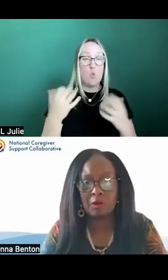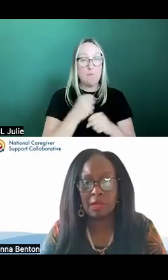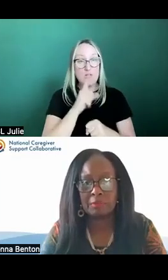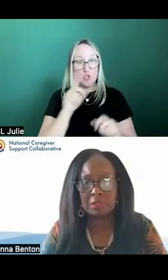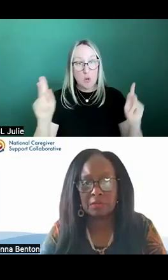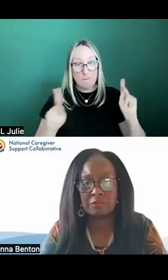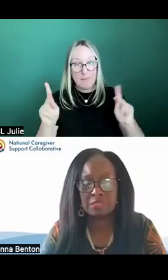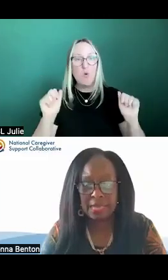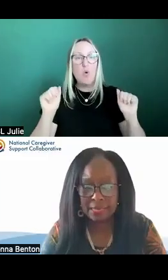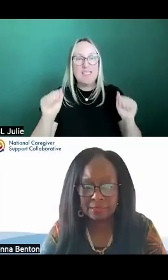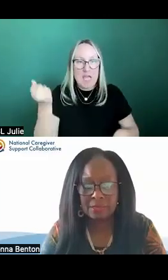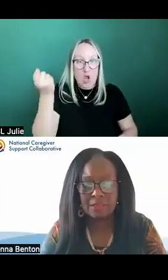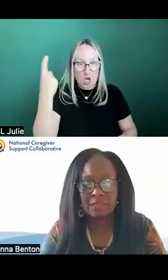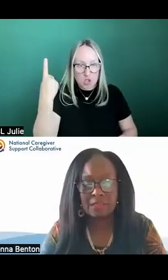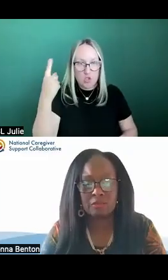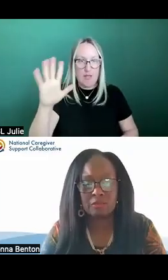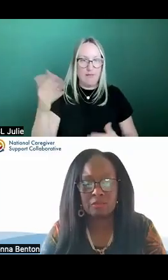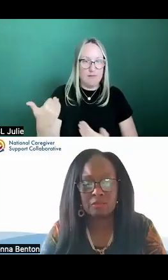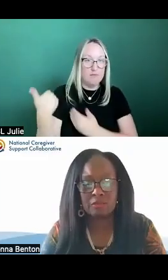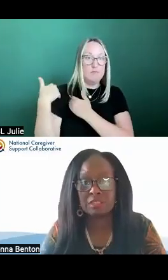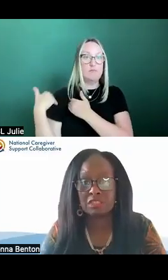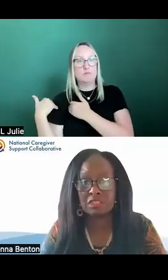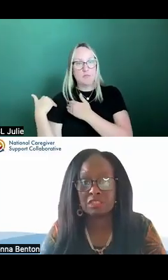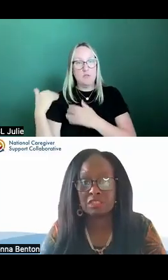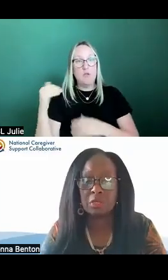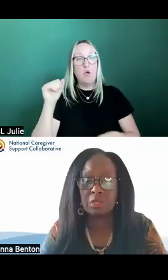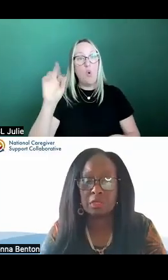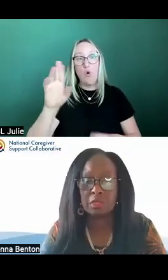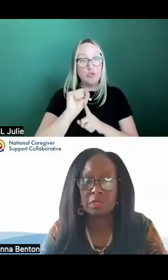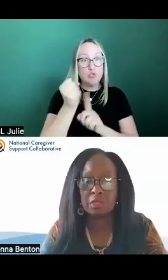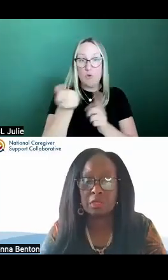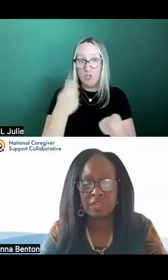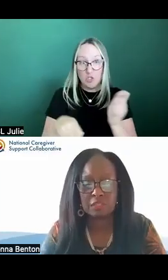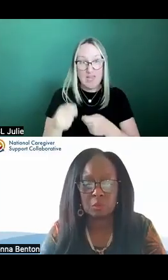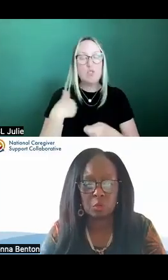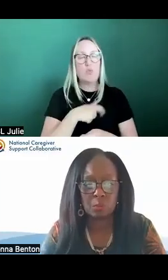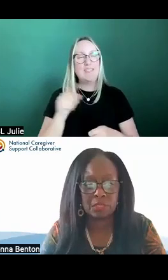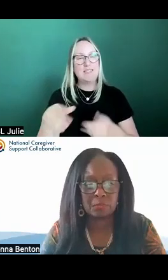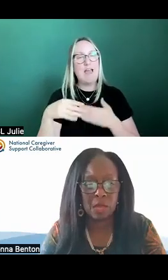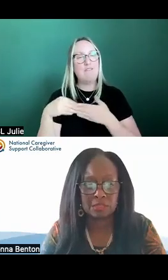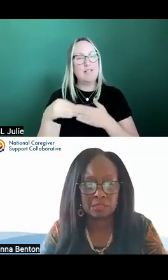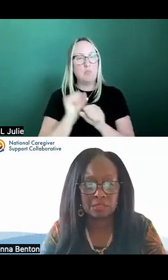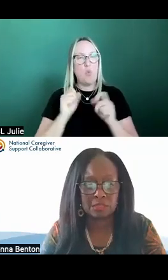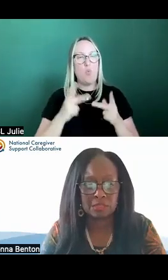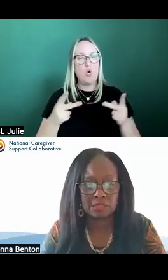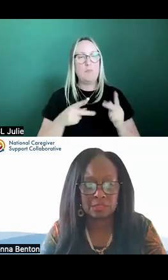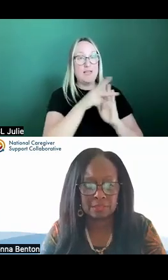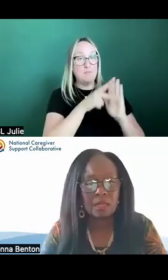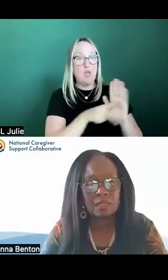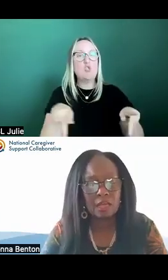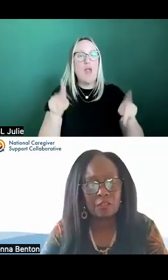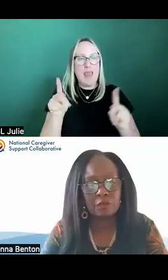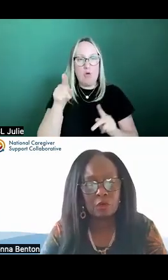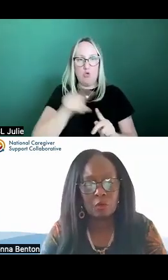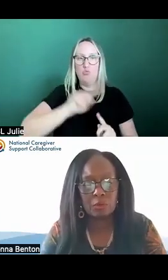able to understand that as circumstances change, we need to have flexible workplace policies. The